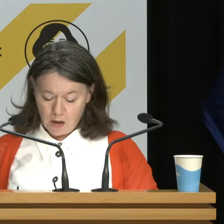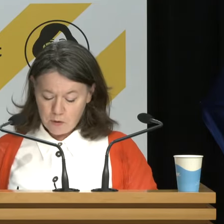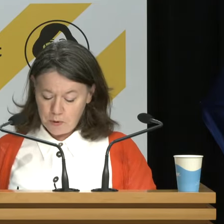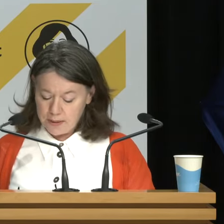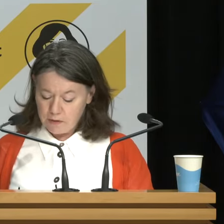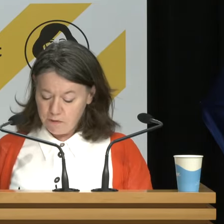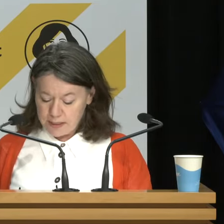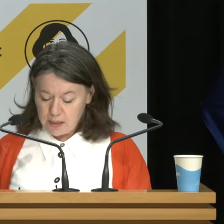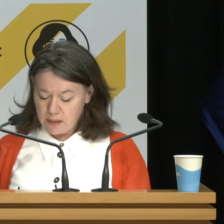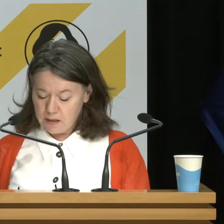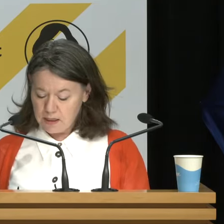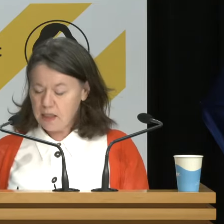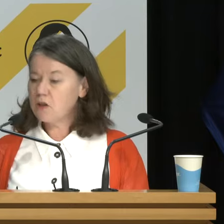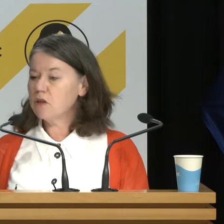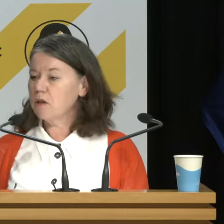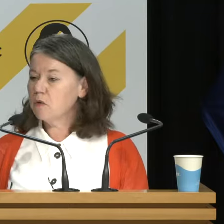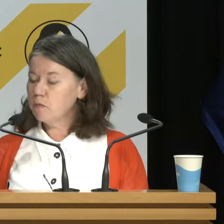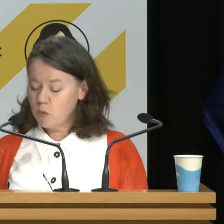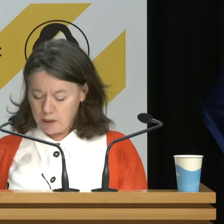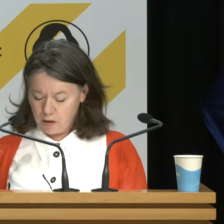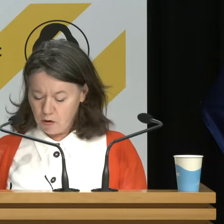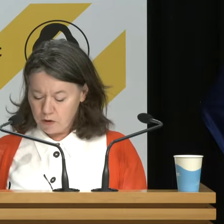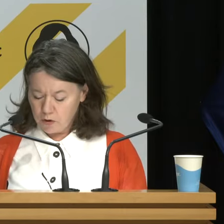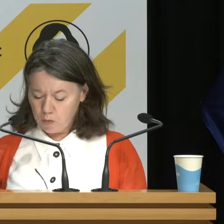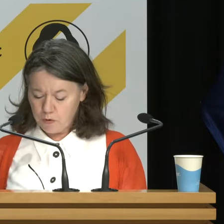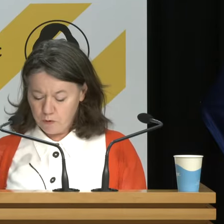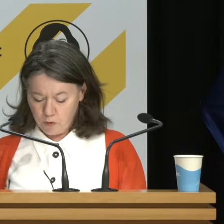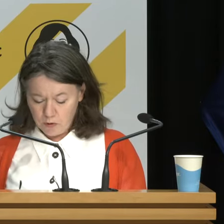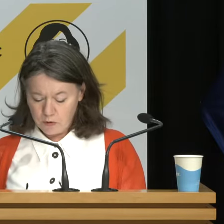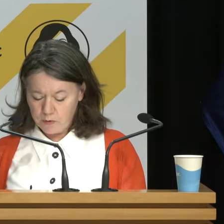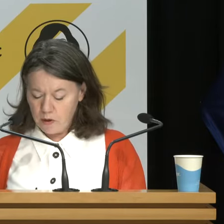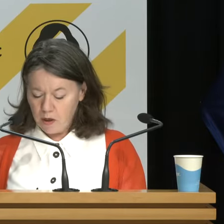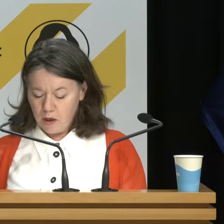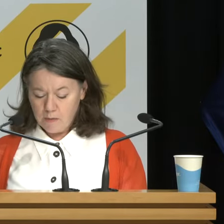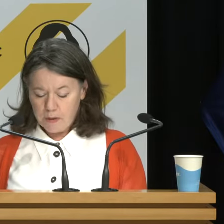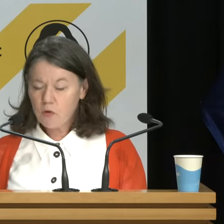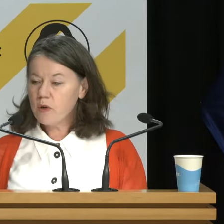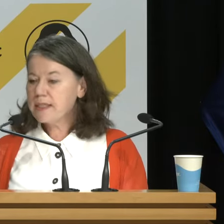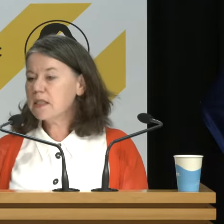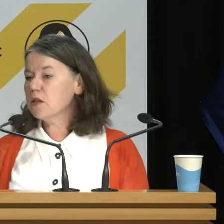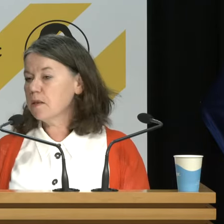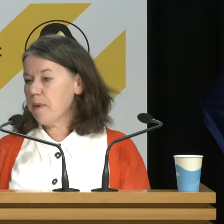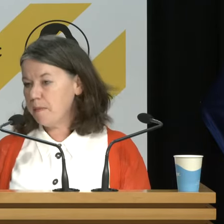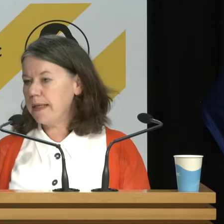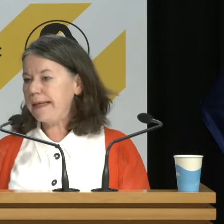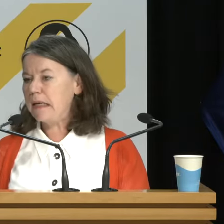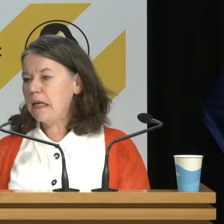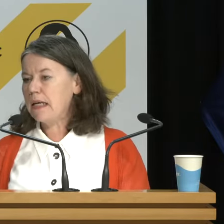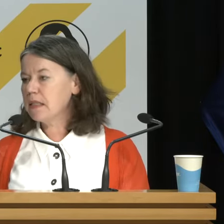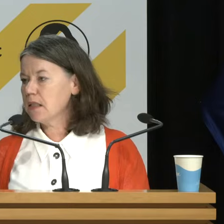person who received services from the city centre site tested positive for COVID-19.